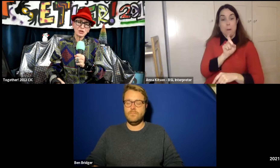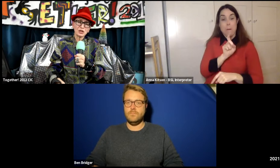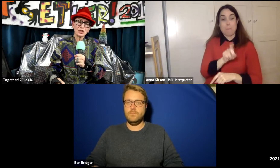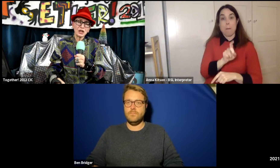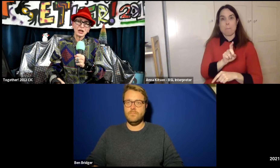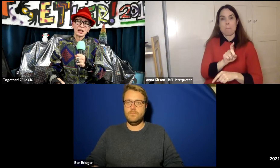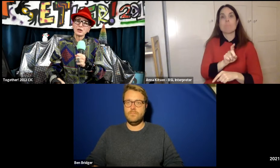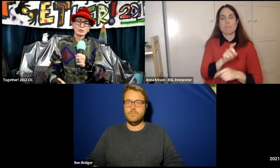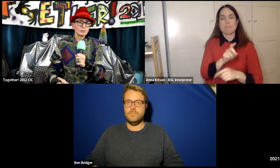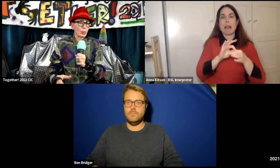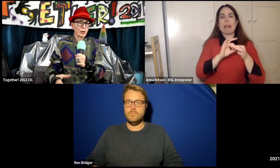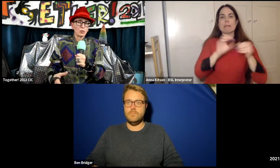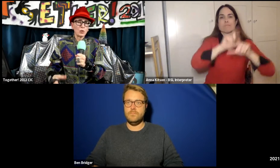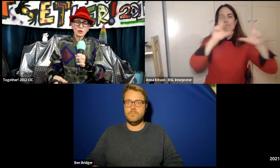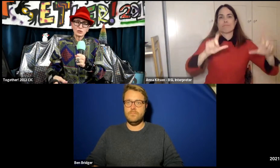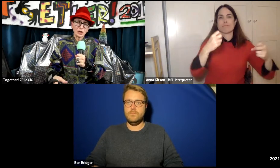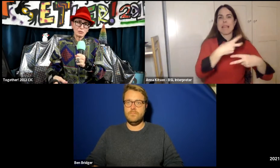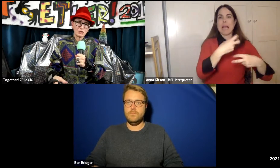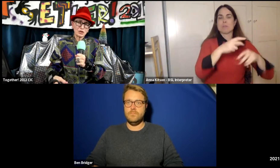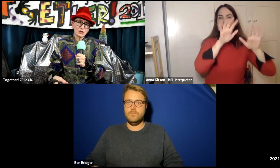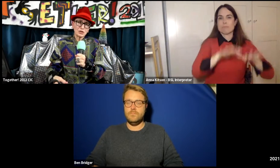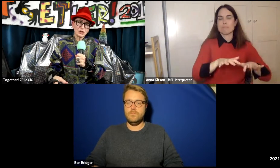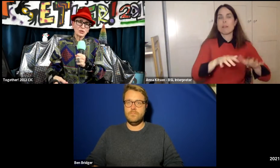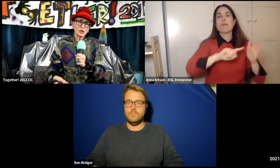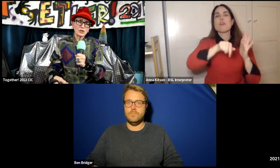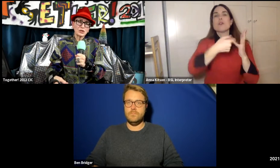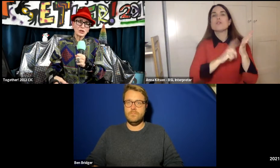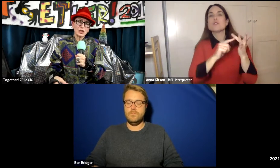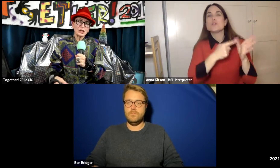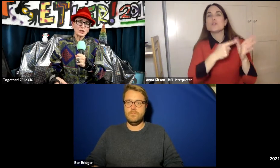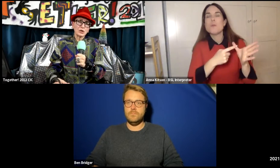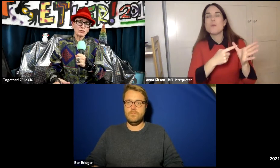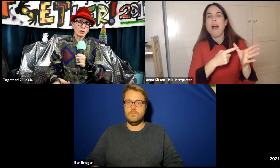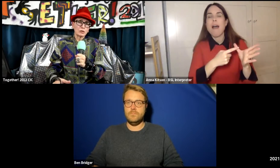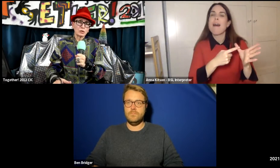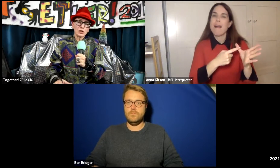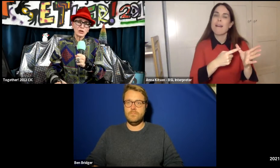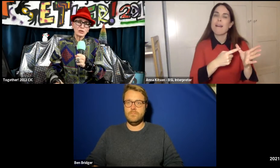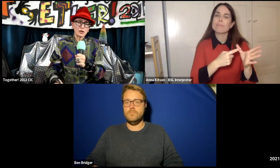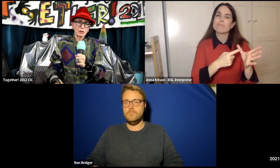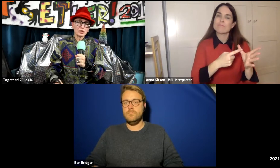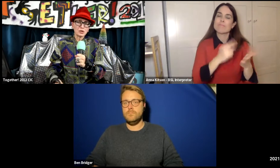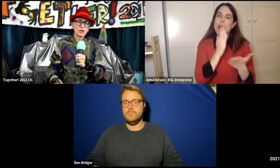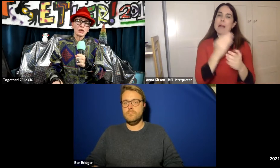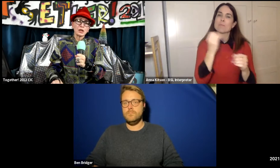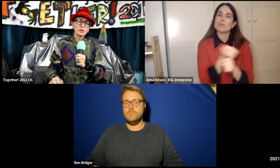Captioning, our wonderful captioning service, they are live captions, if you